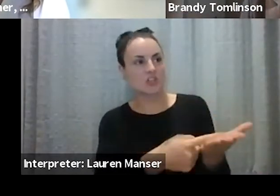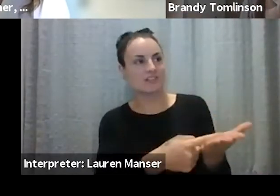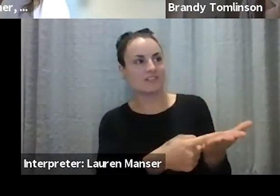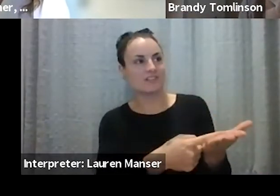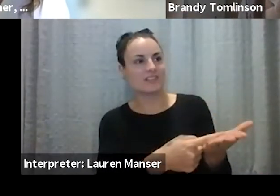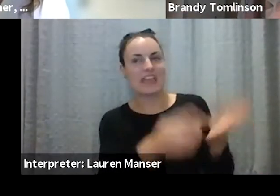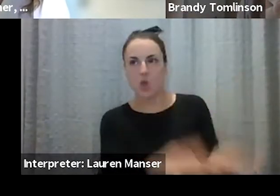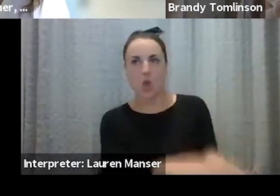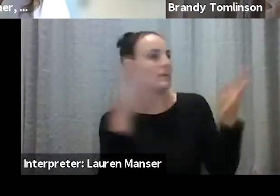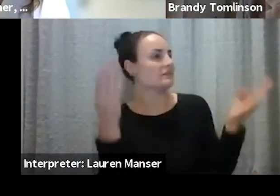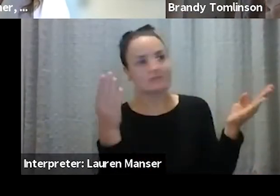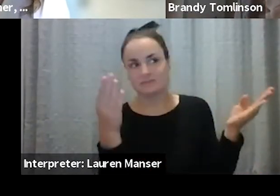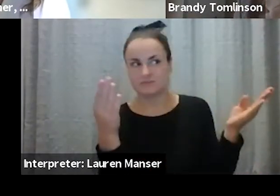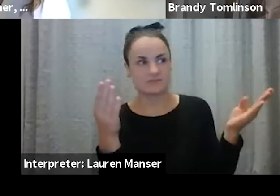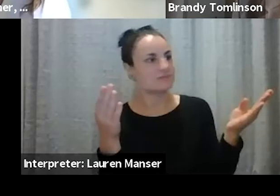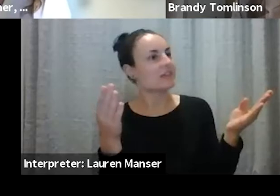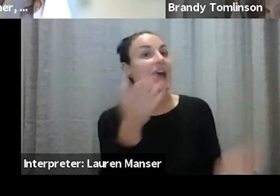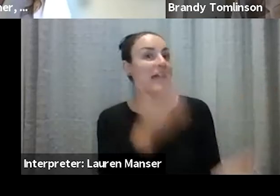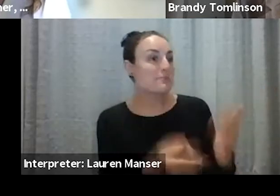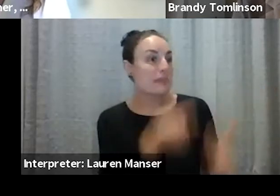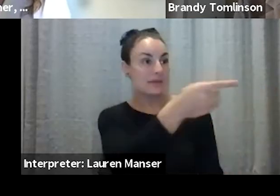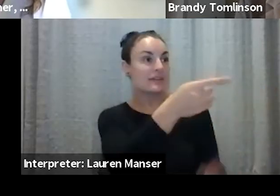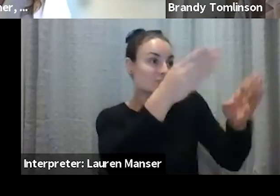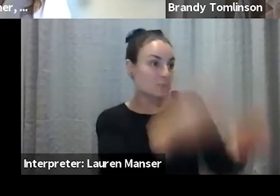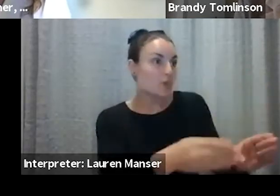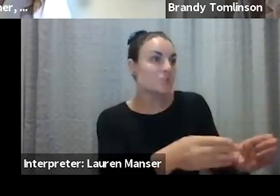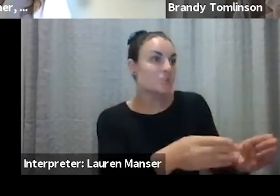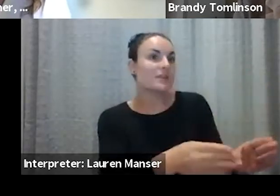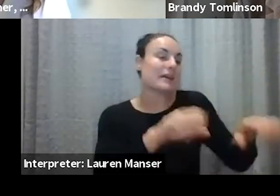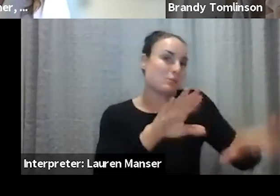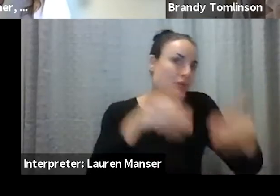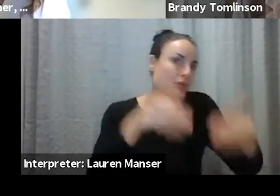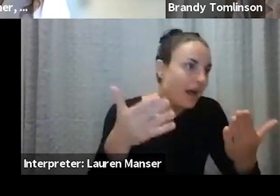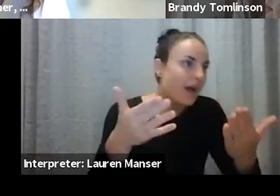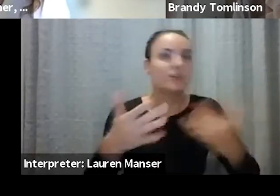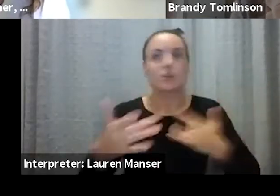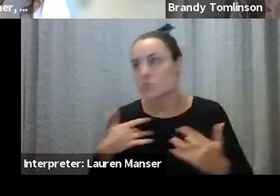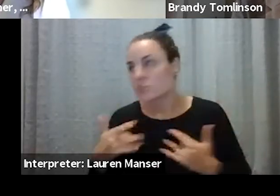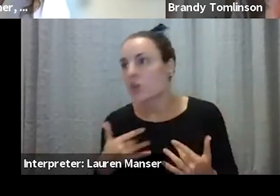and talk about any concerns that you may have. So that's really the key, it really is you need to self-identify,